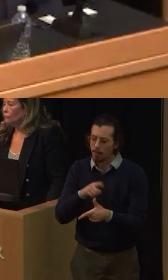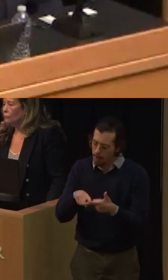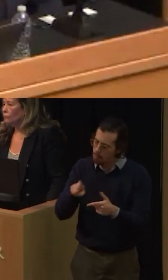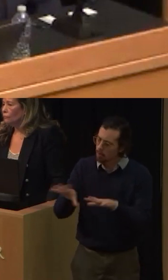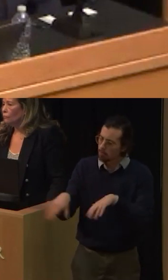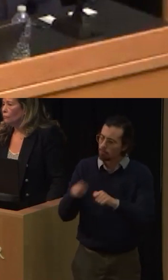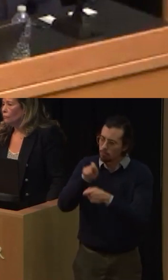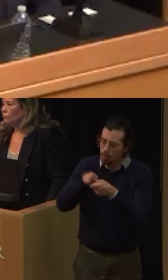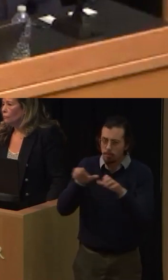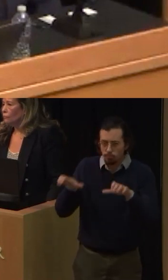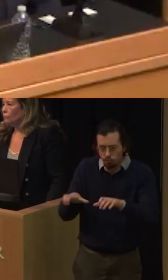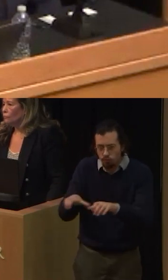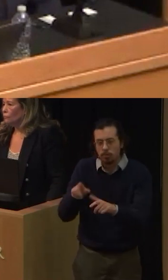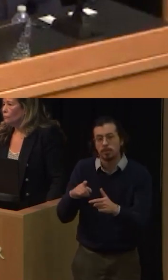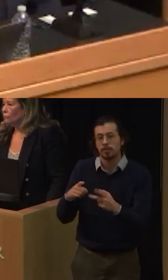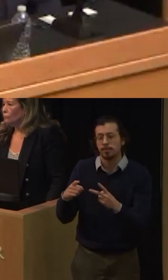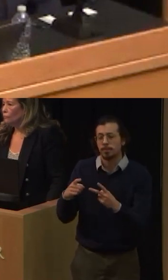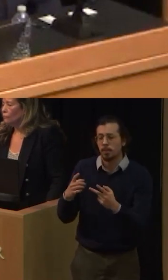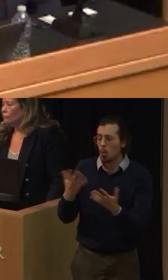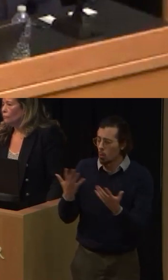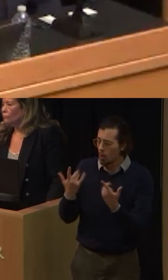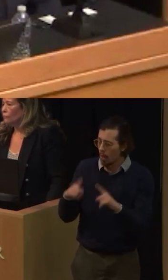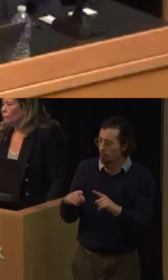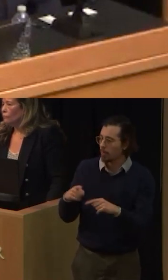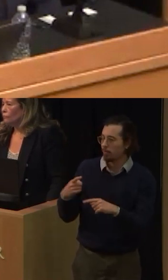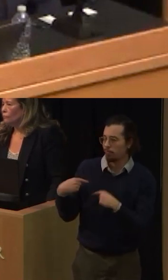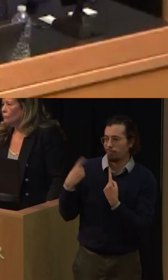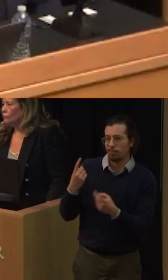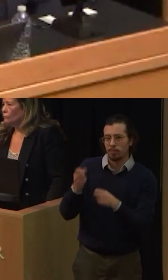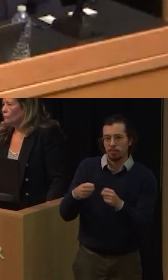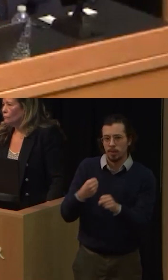and what's happened since the cataclysmic events of the spring of 2020